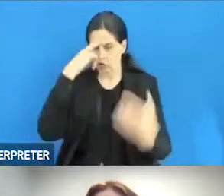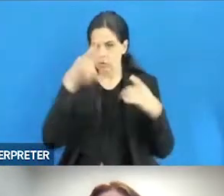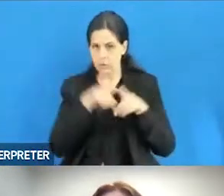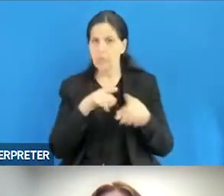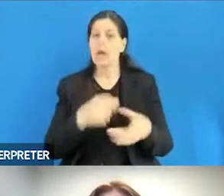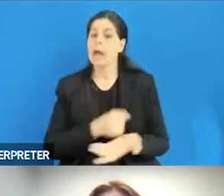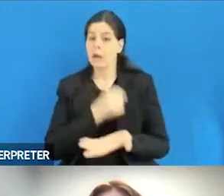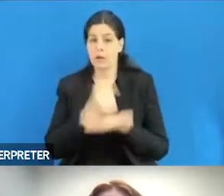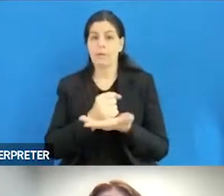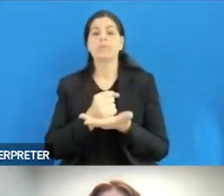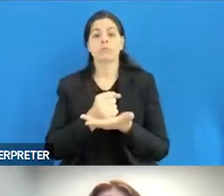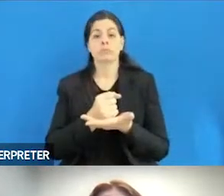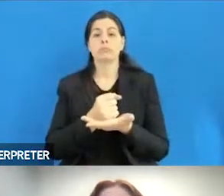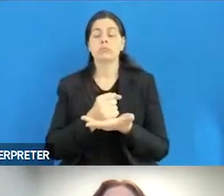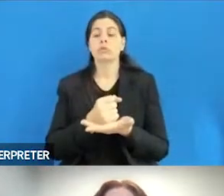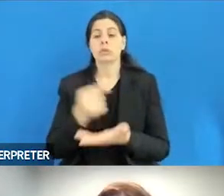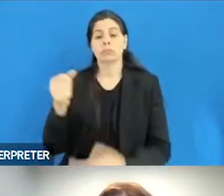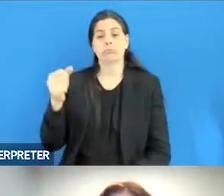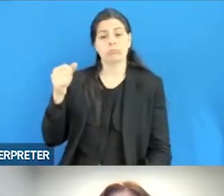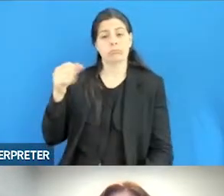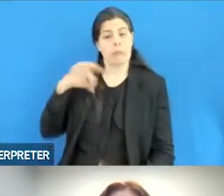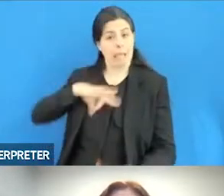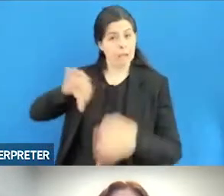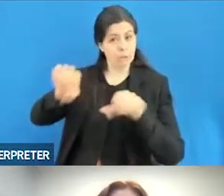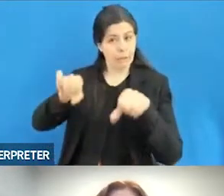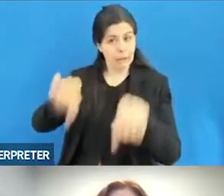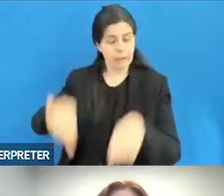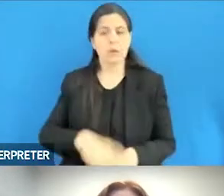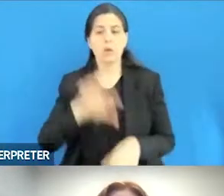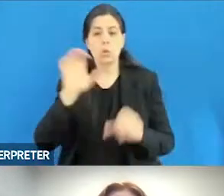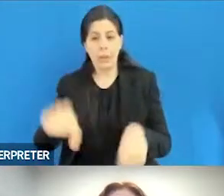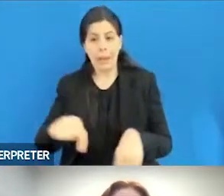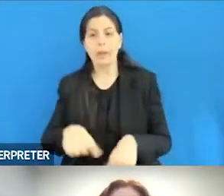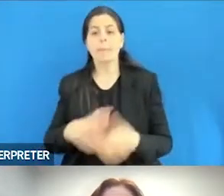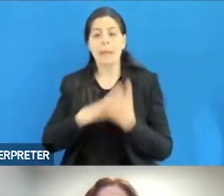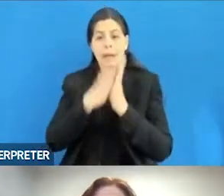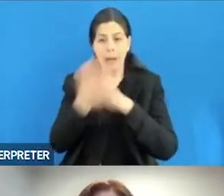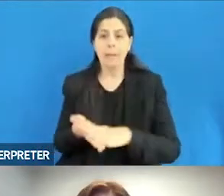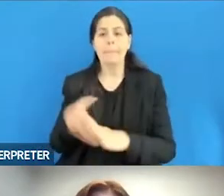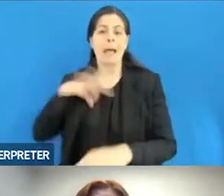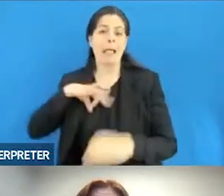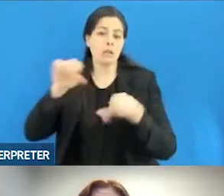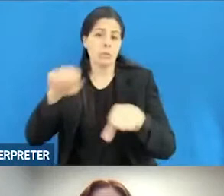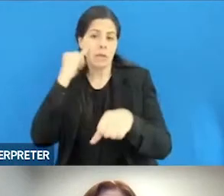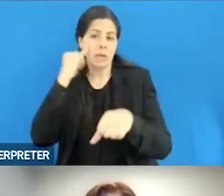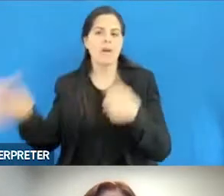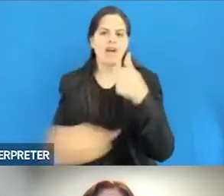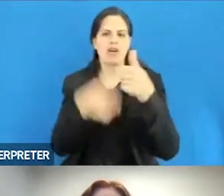You can be eligible to join the union if you work under an IndiePod contract. And the signatory, as I mentioned before,